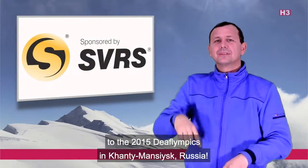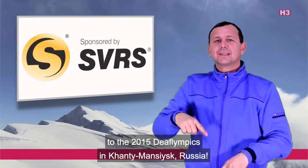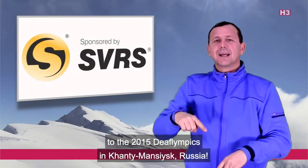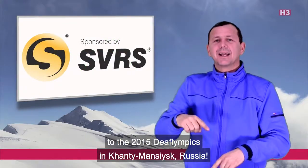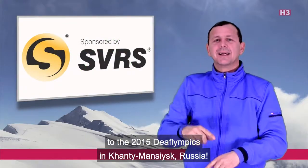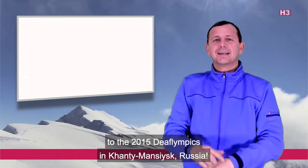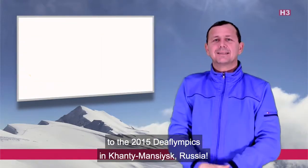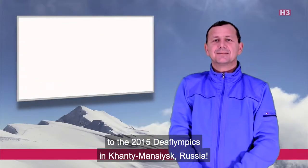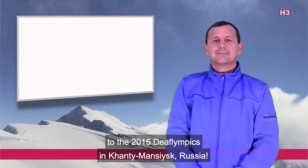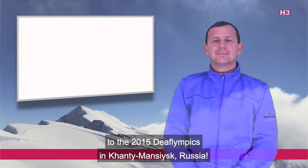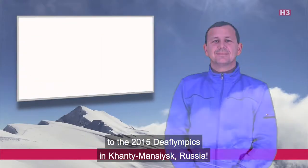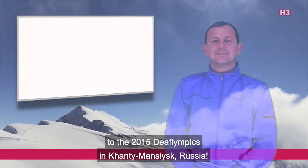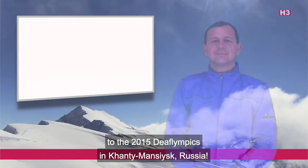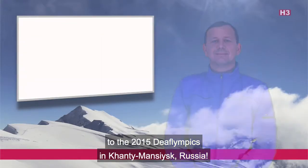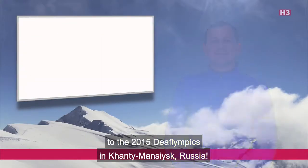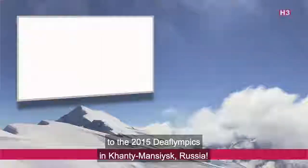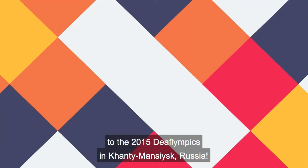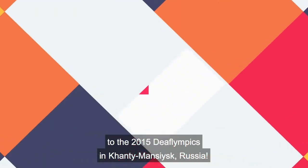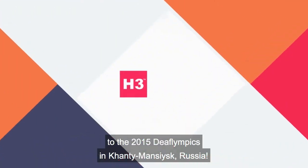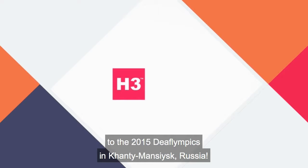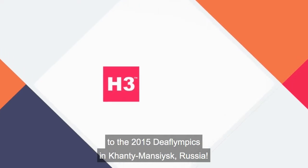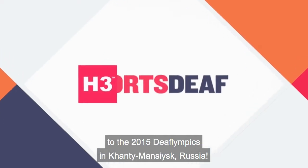to the 2015 Deaflympics in Khanty-Mansiysk, Russia!